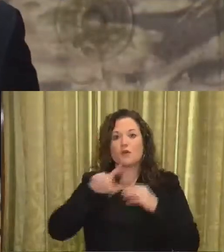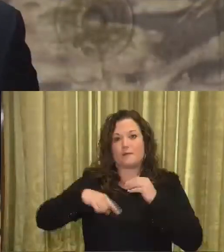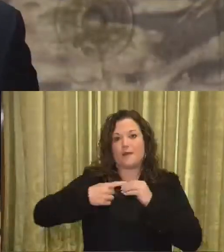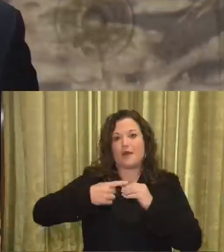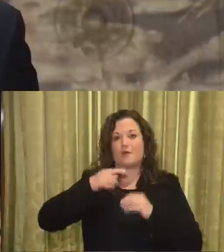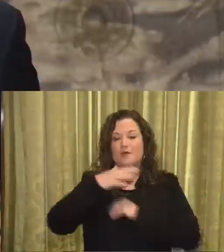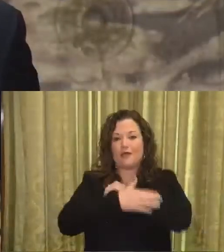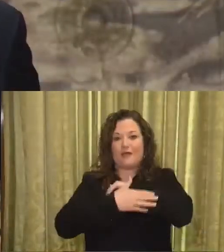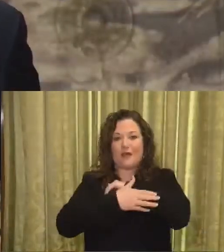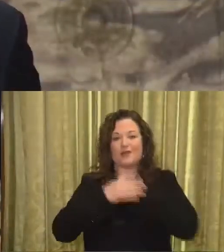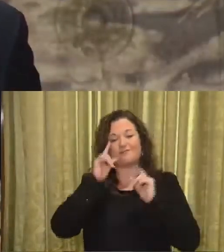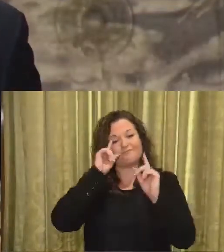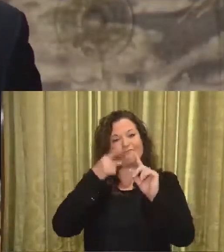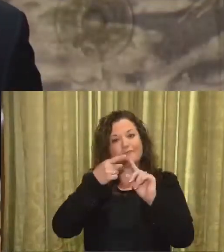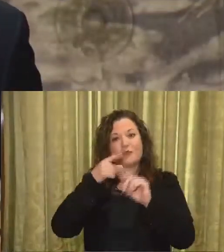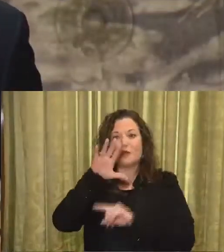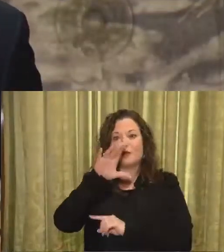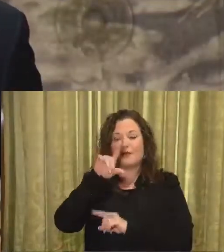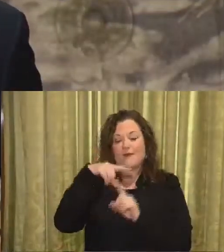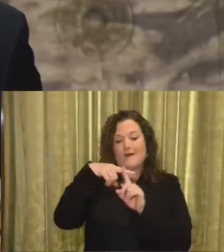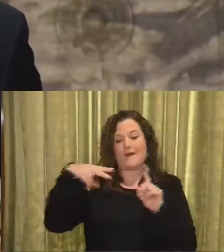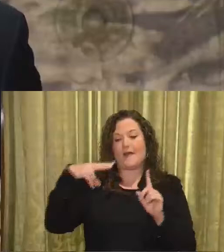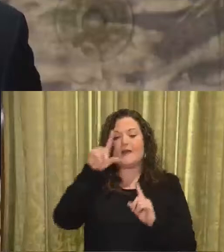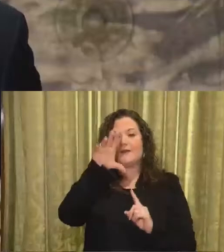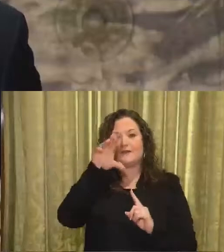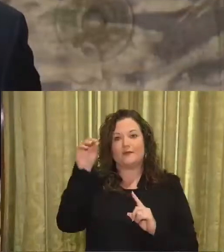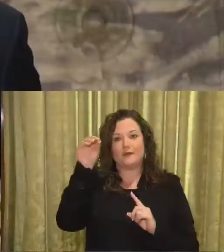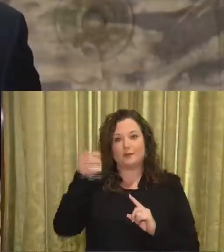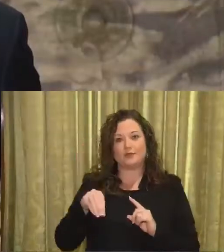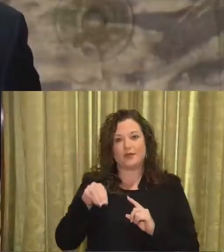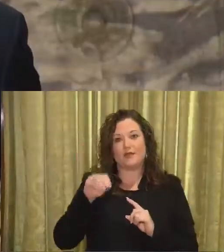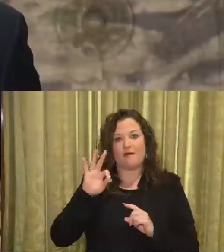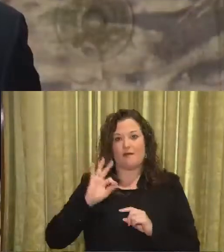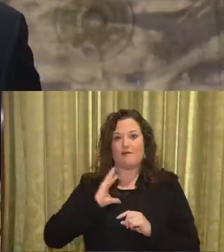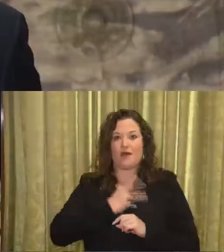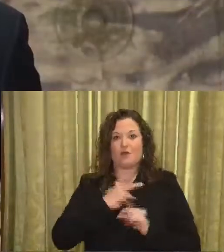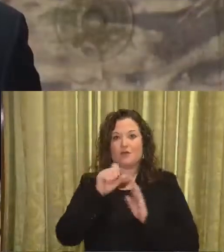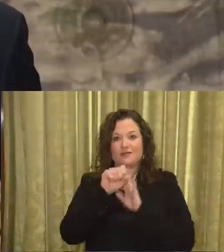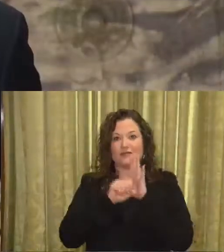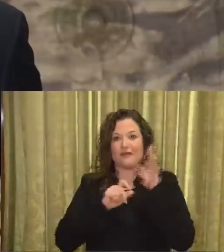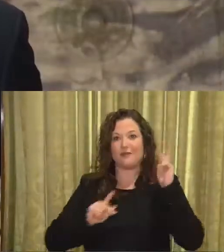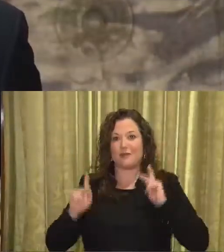I set a goal of 50% of the state's population being vaccinated by July 30th.